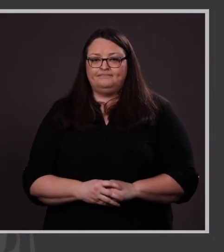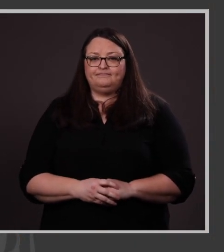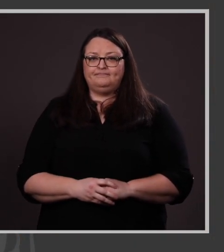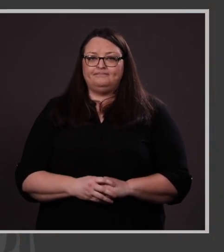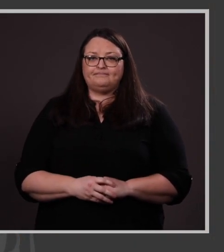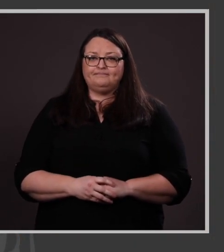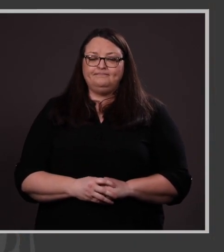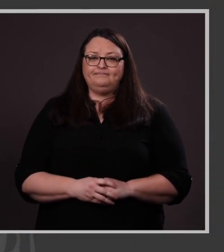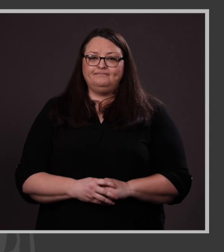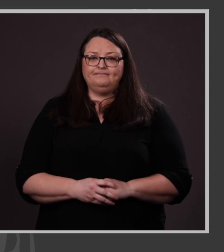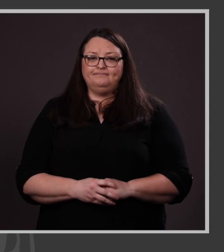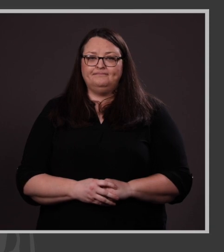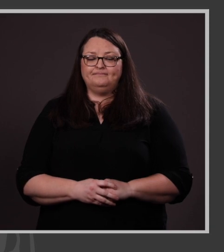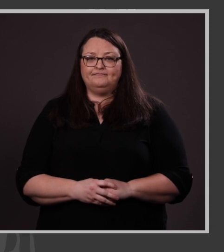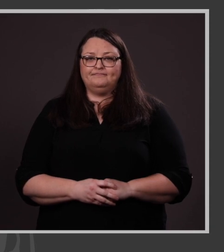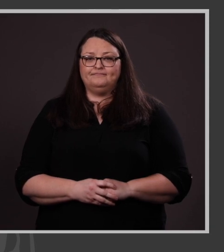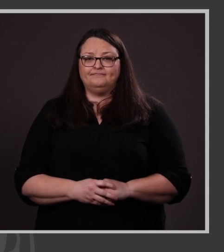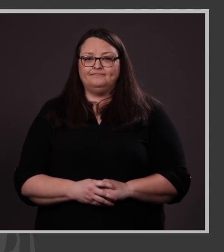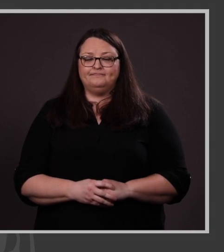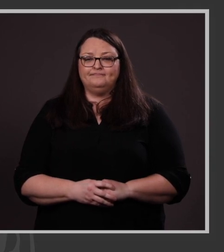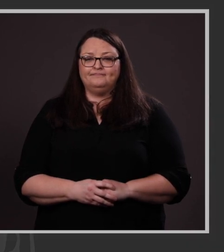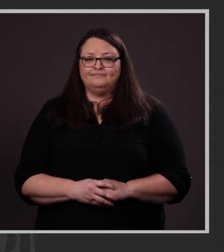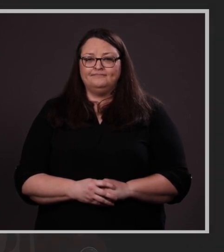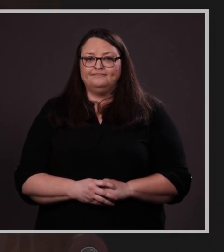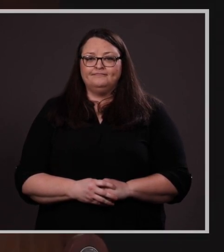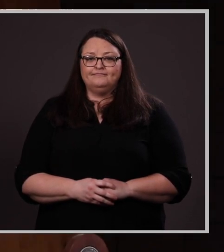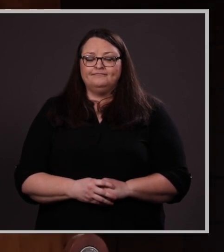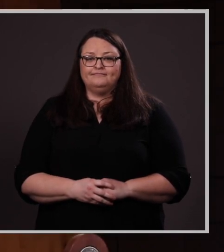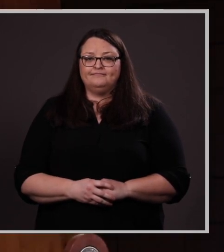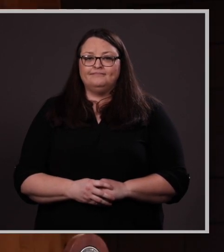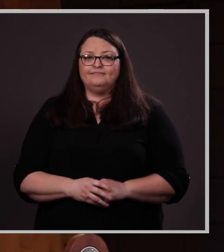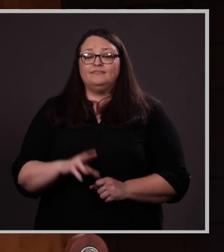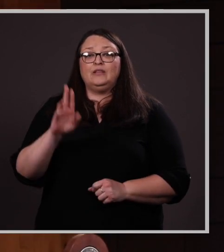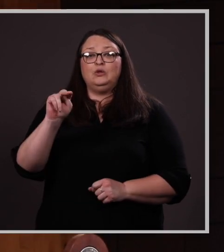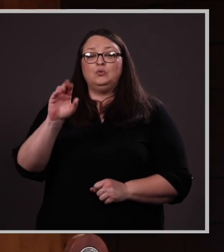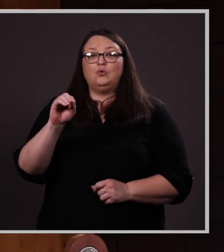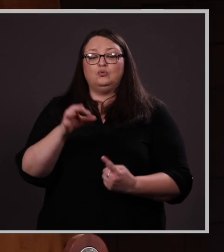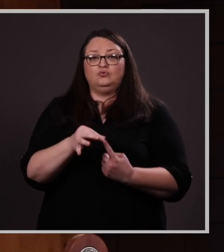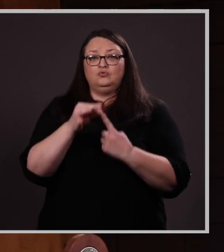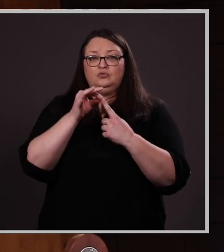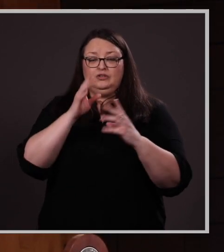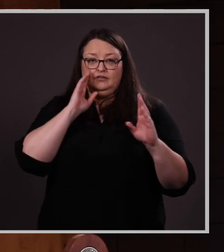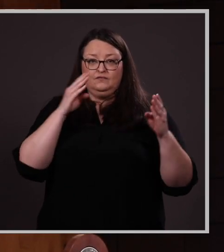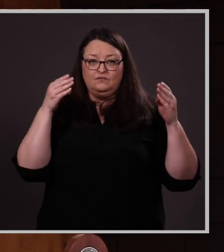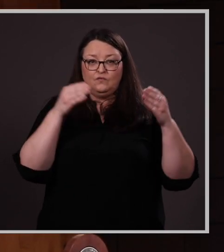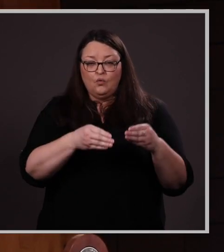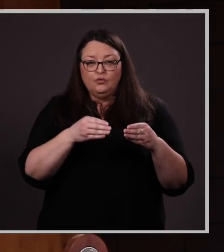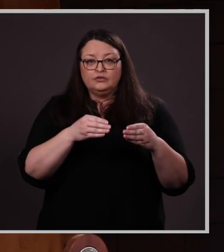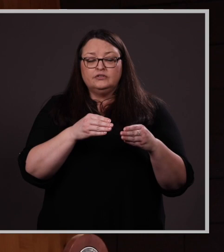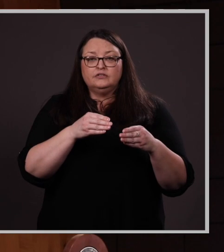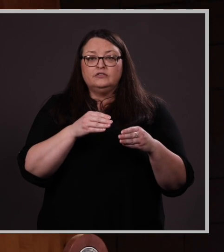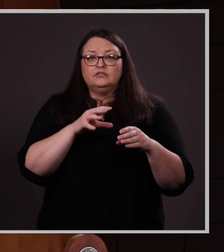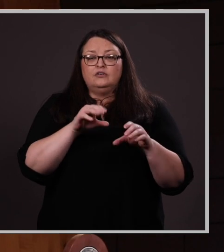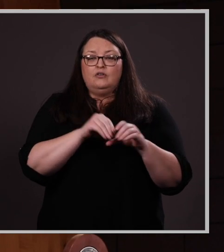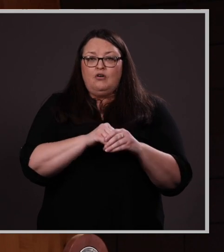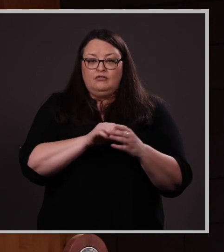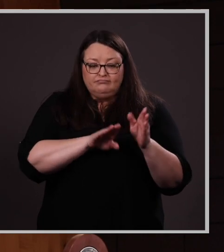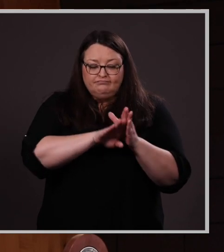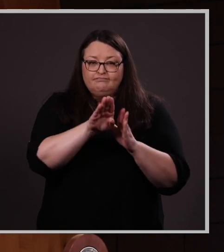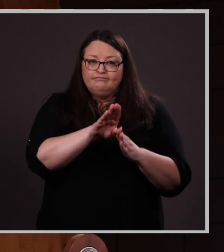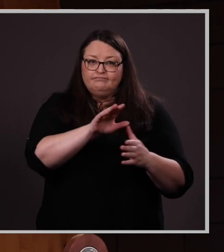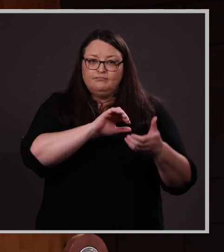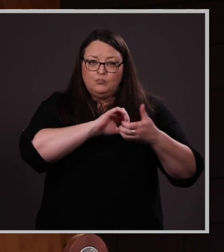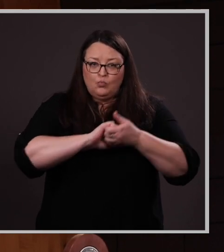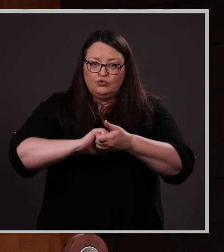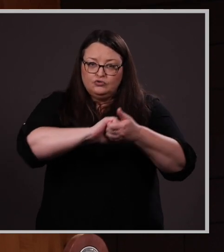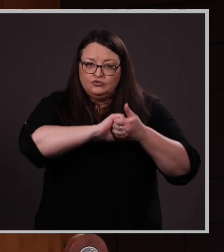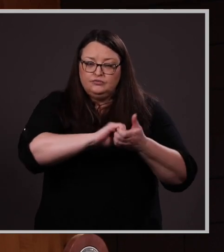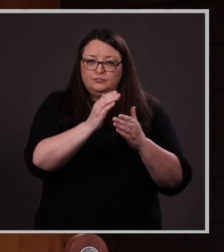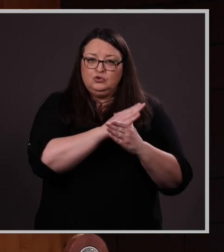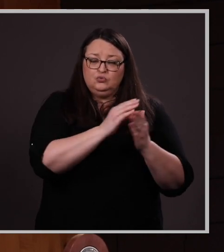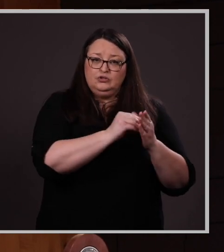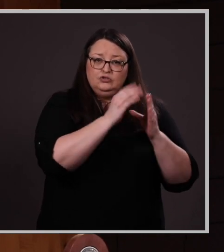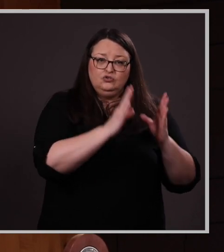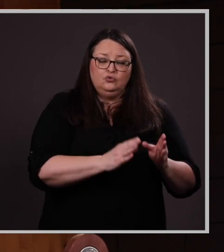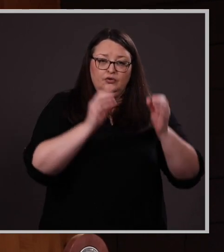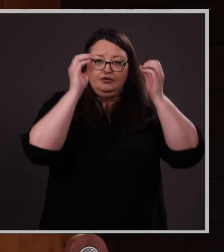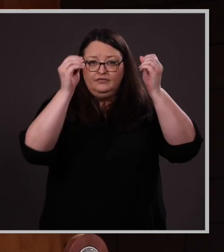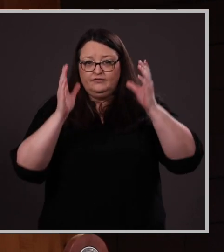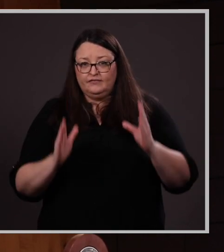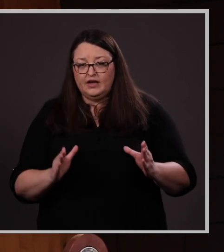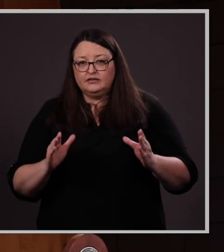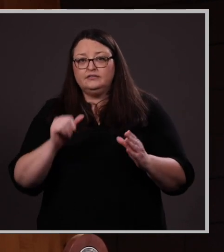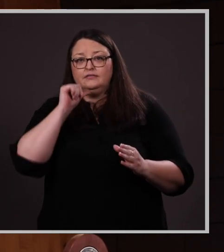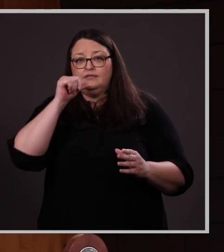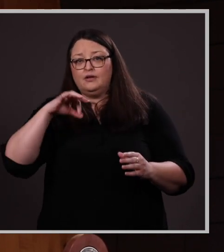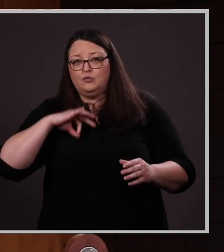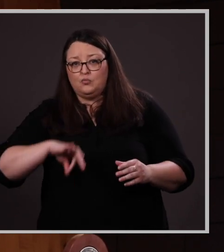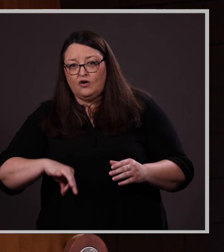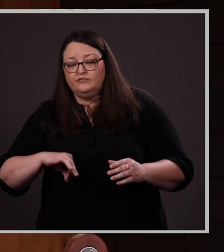UNO’s unique focus on forging partnerships between student, faculty, nonprofits, and